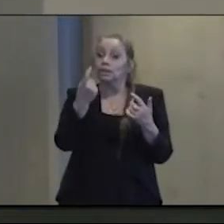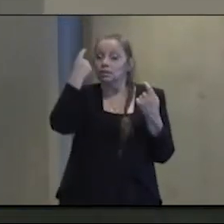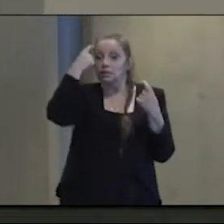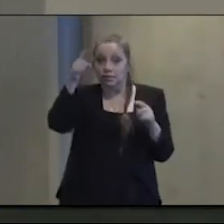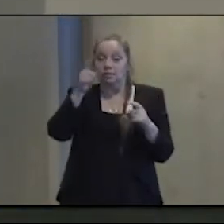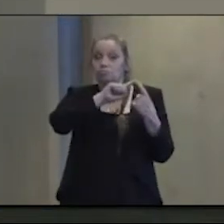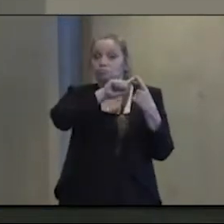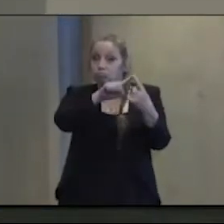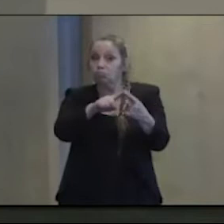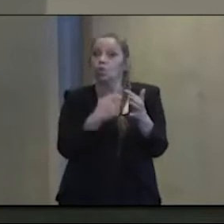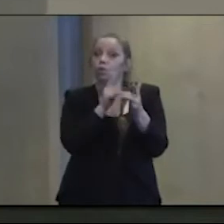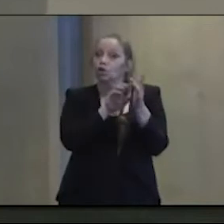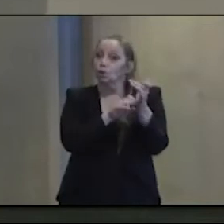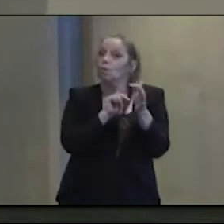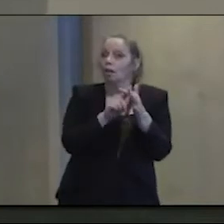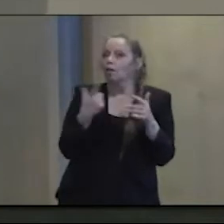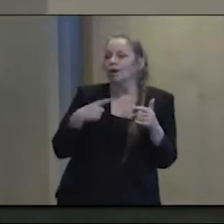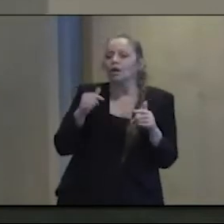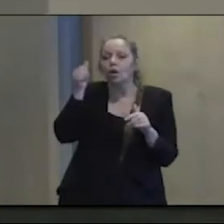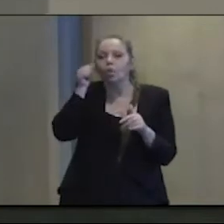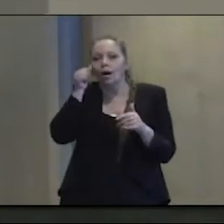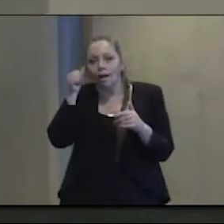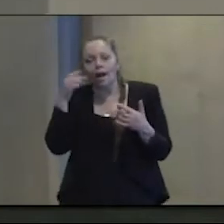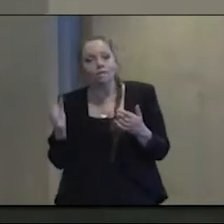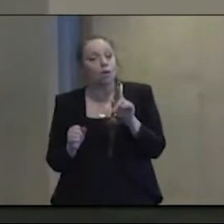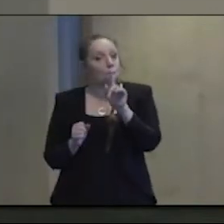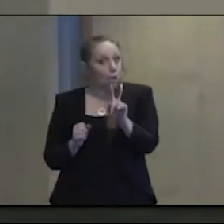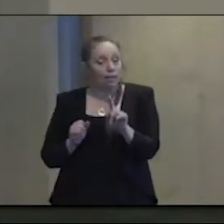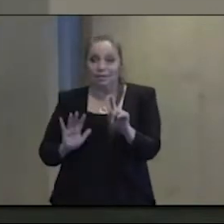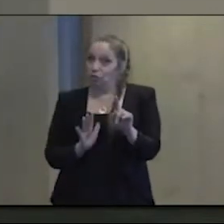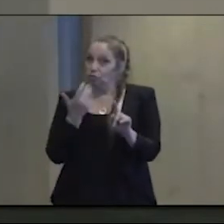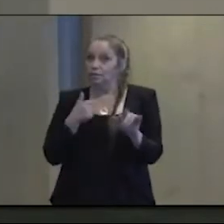technology and it's widely used, we all know that. But it's also interesting at the same time that